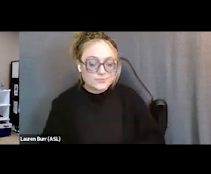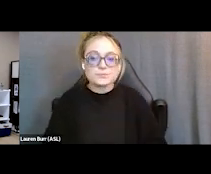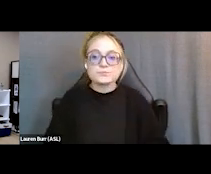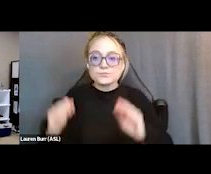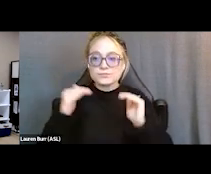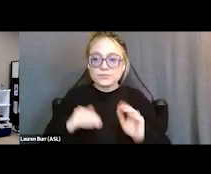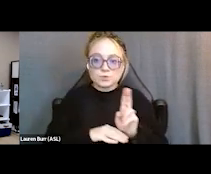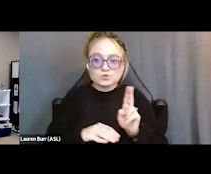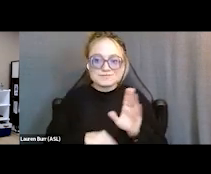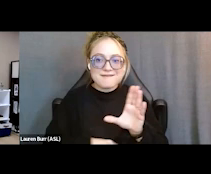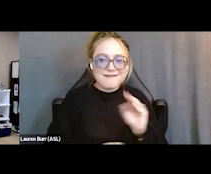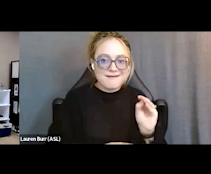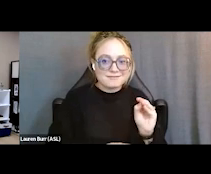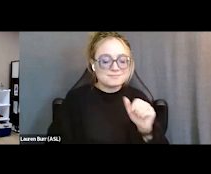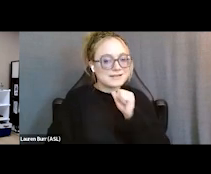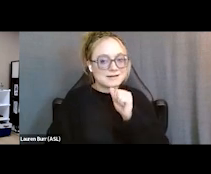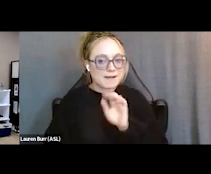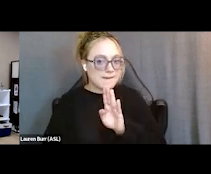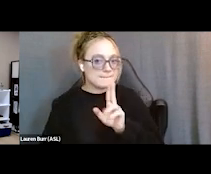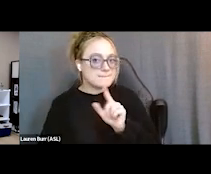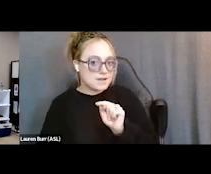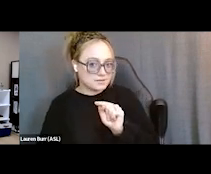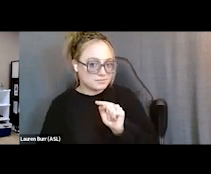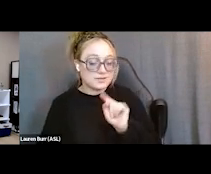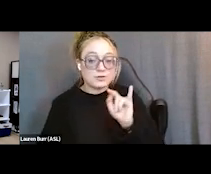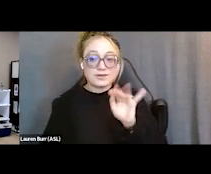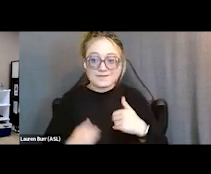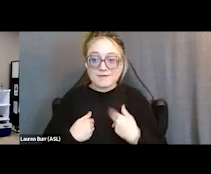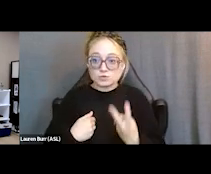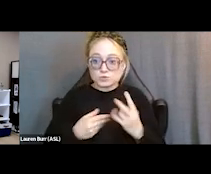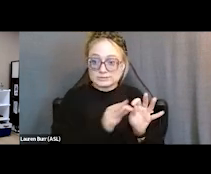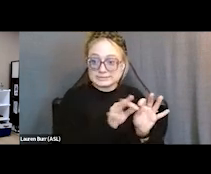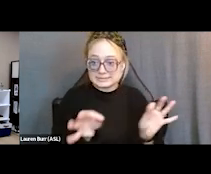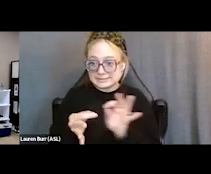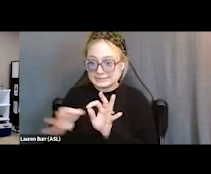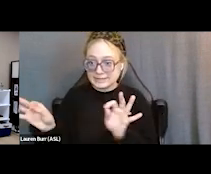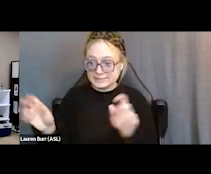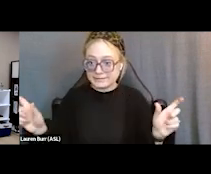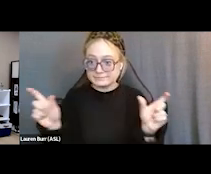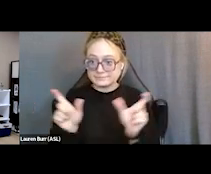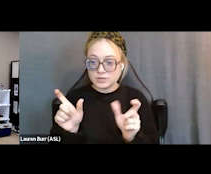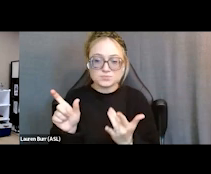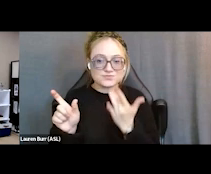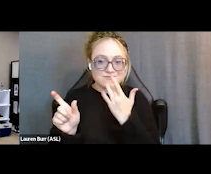that we're saying together, it's preferable to say and. So like if we're grieving with them,